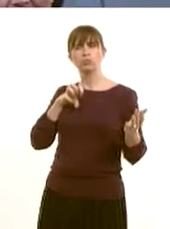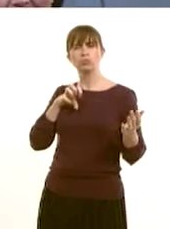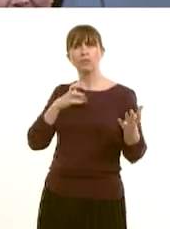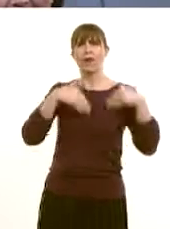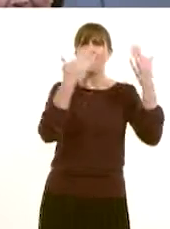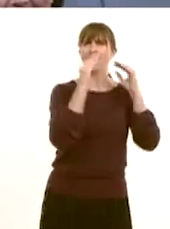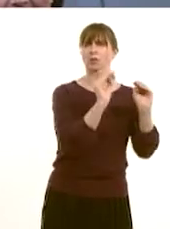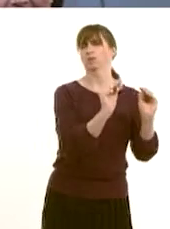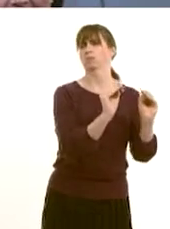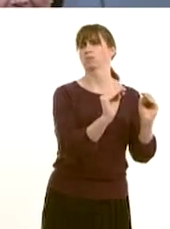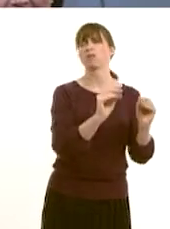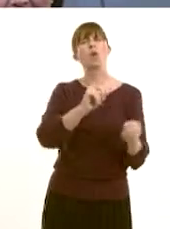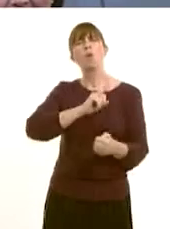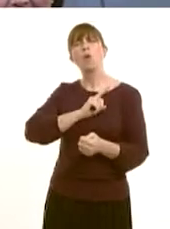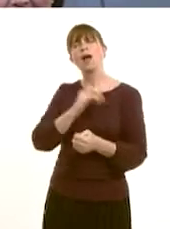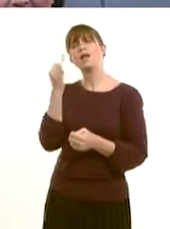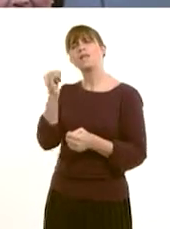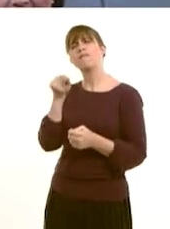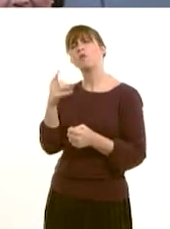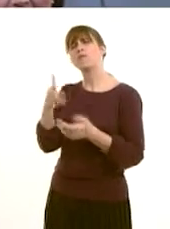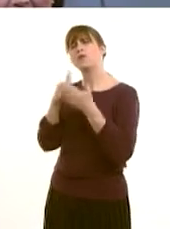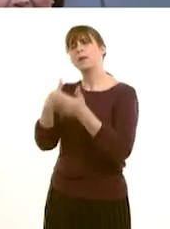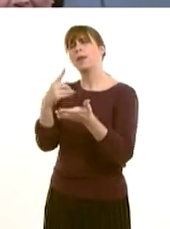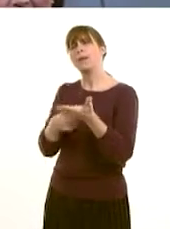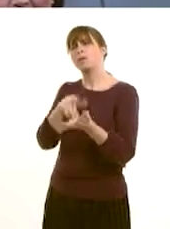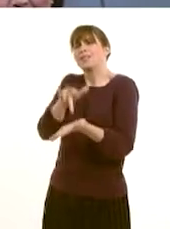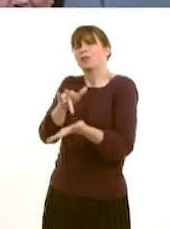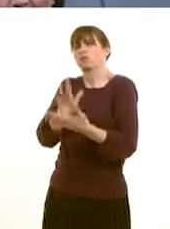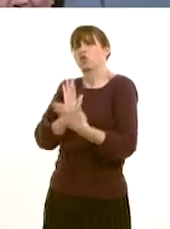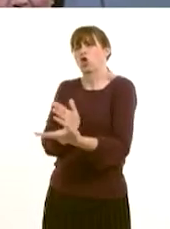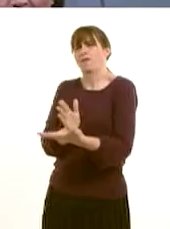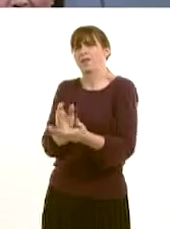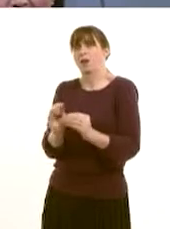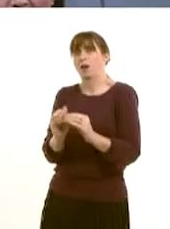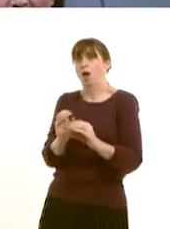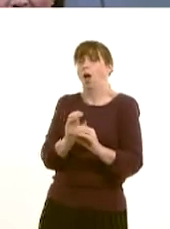So, why do you need £7.5 million in the central services budget as an increase for you being